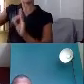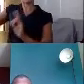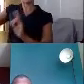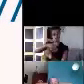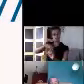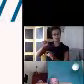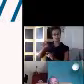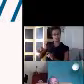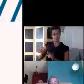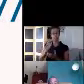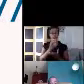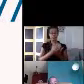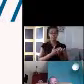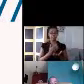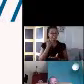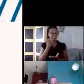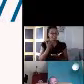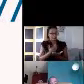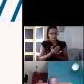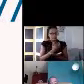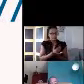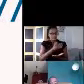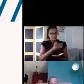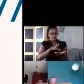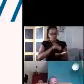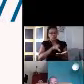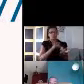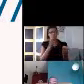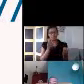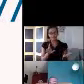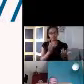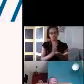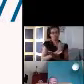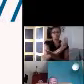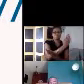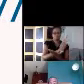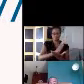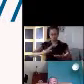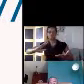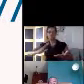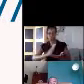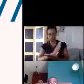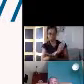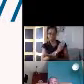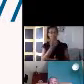And so, I want to acknowledge that some of the shared language might be actually something